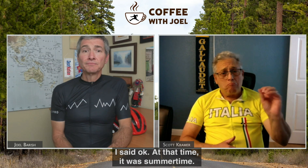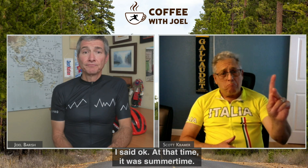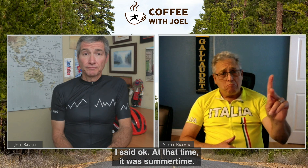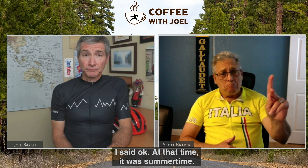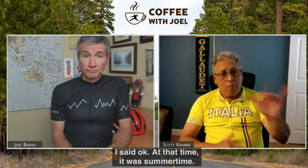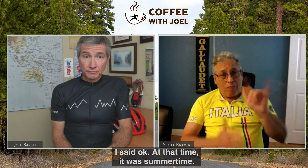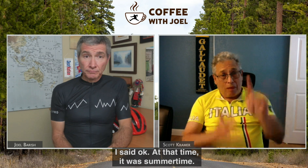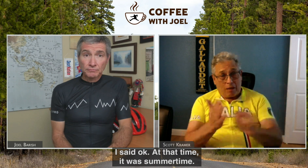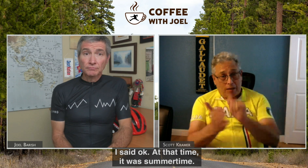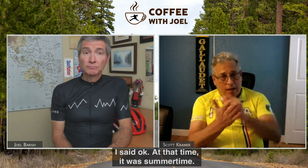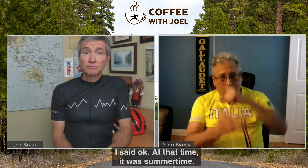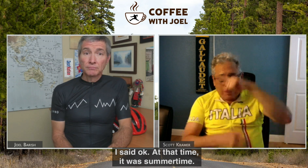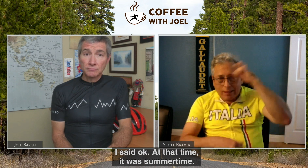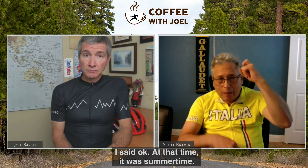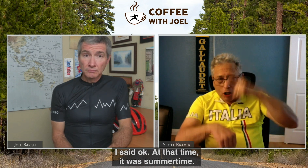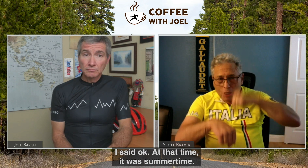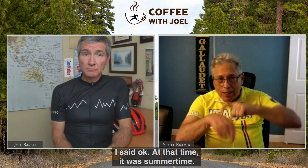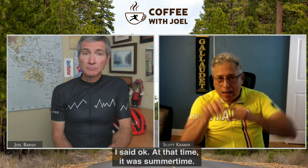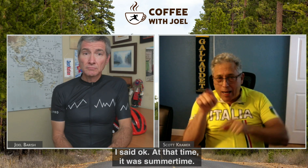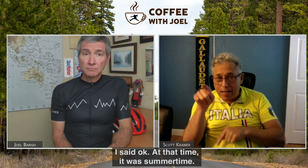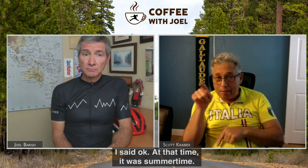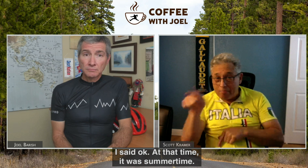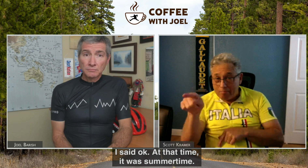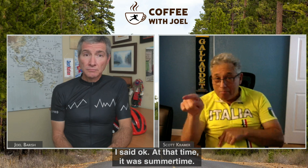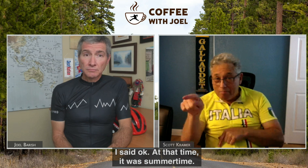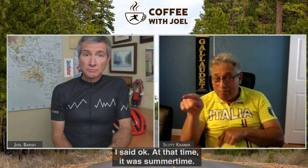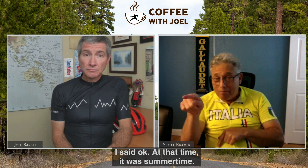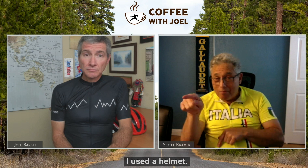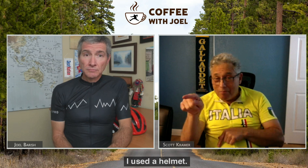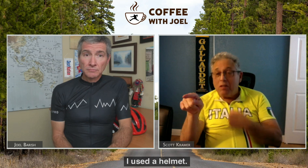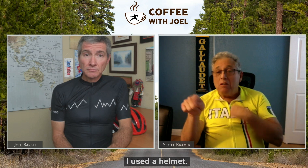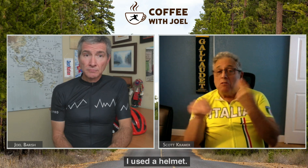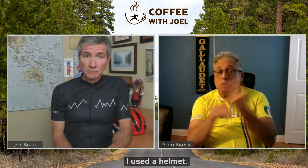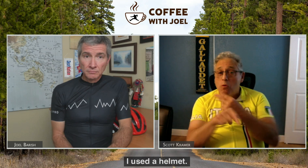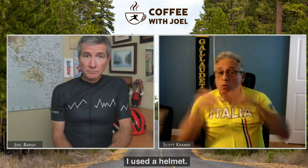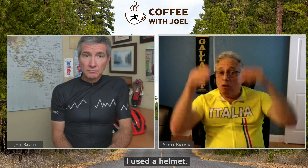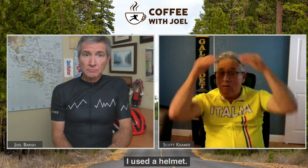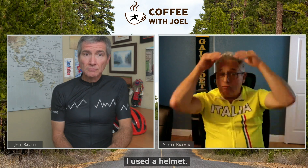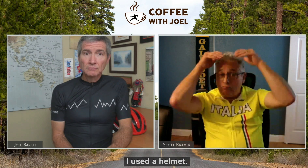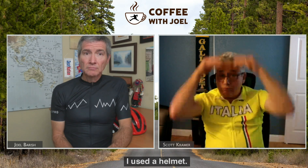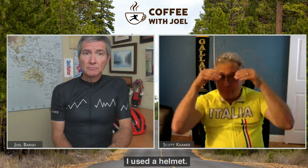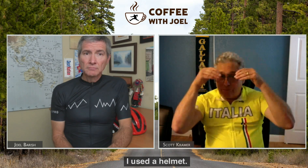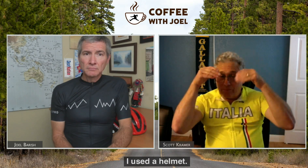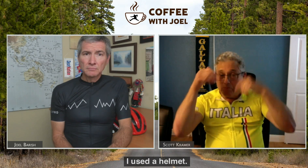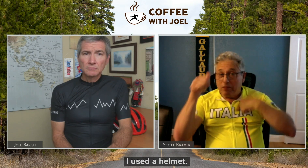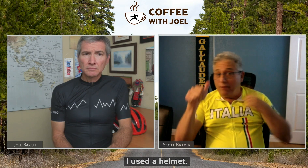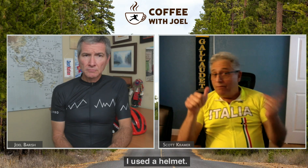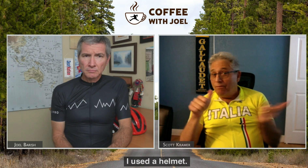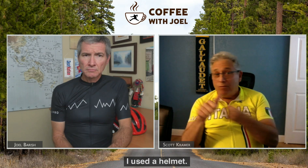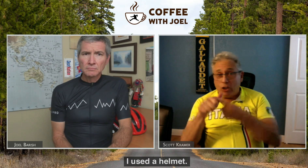I said ok. At that time, it was summertime. I used a helmet.